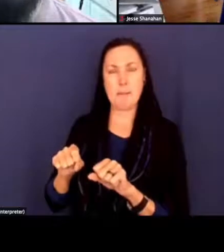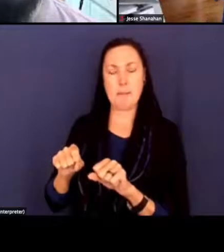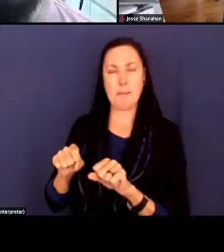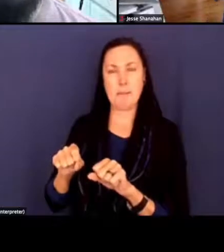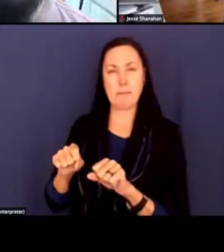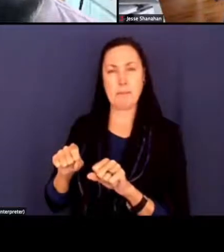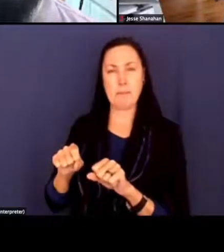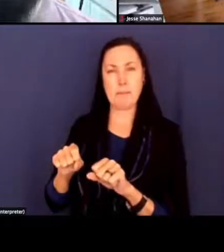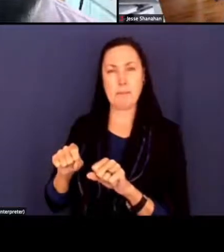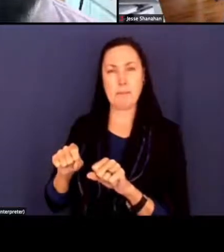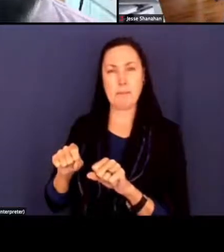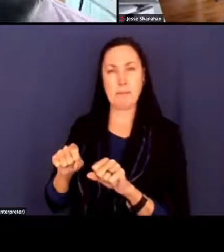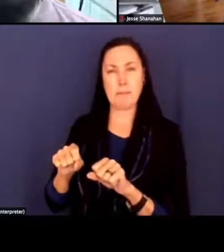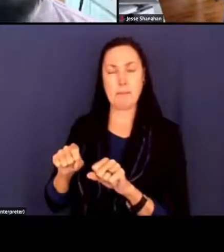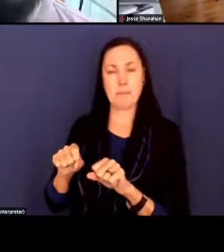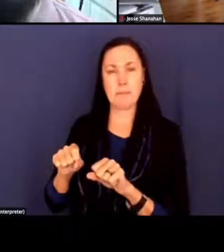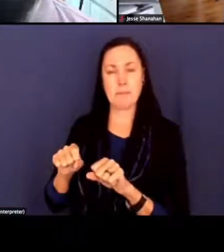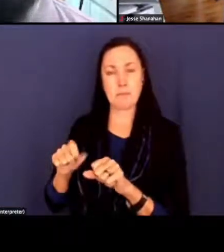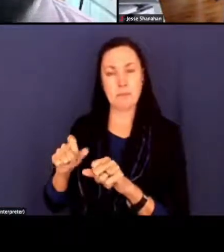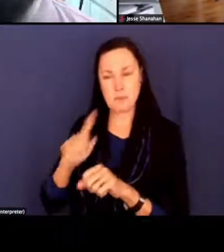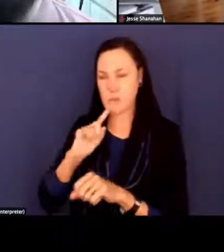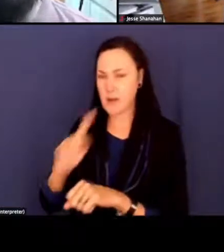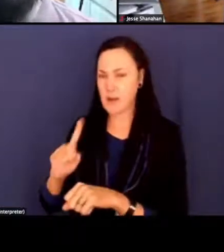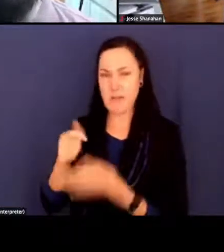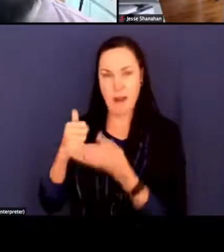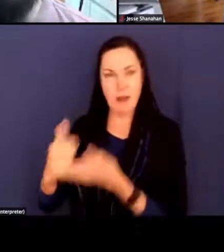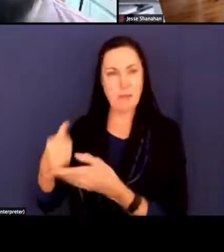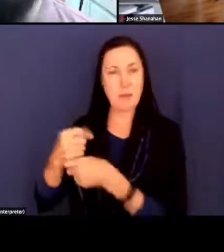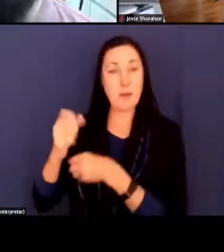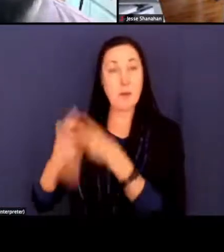make the world better for